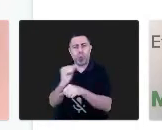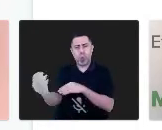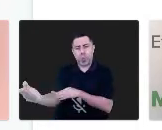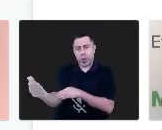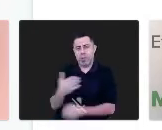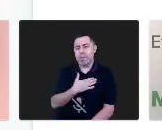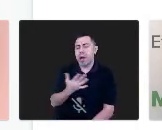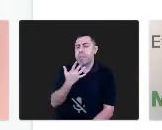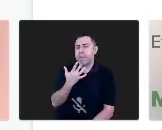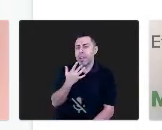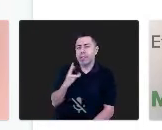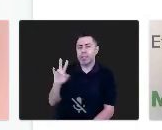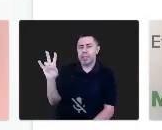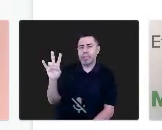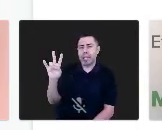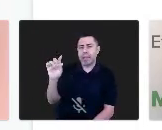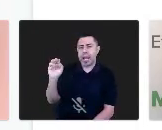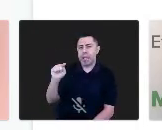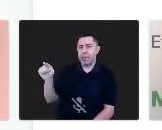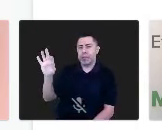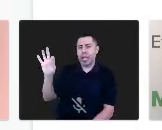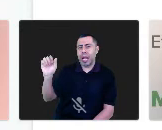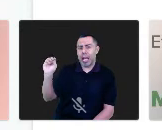when you're applying jobs that's when you're doing resume updates that's when you're doing networking